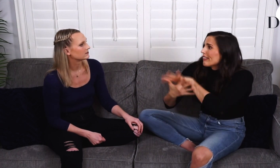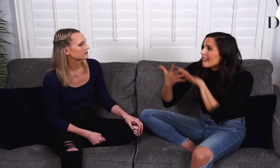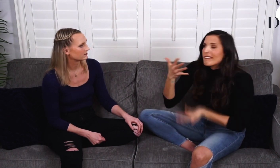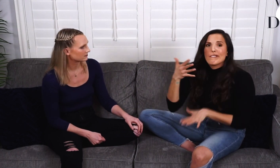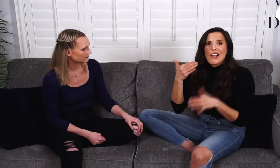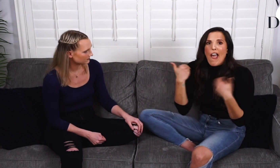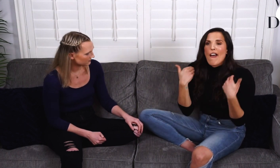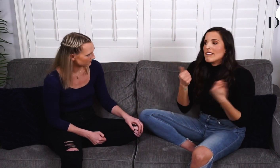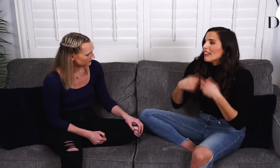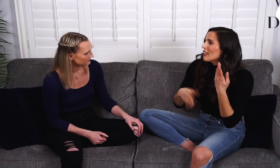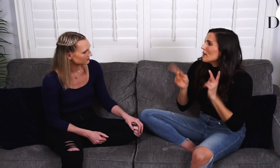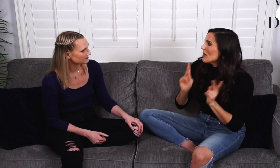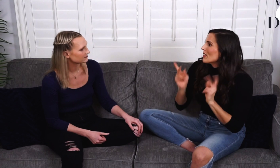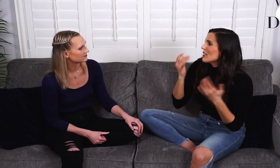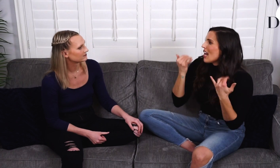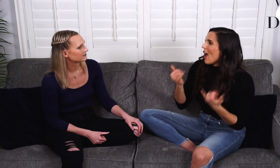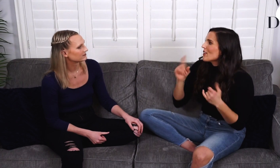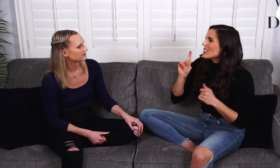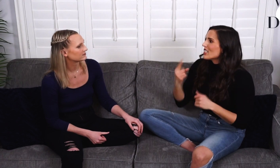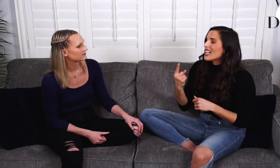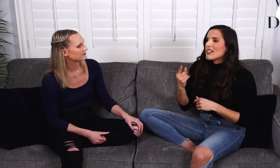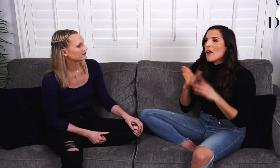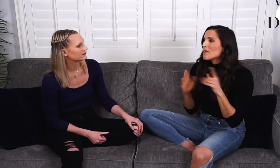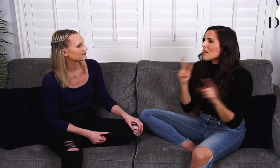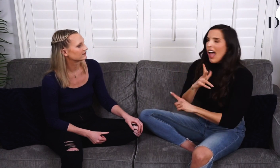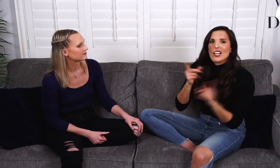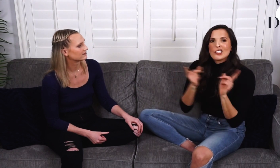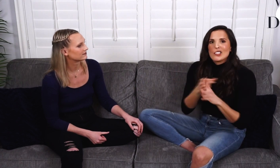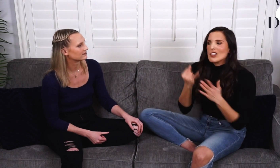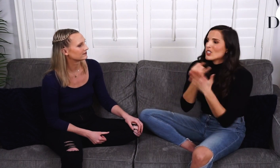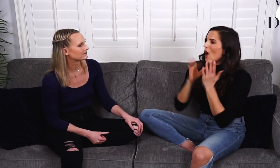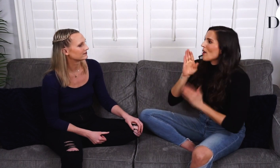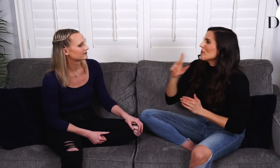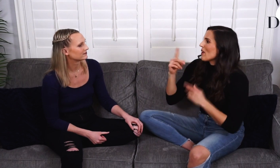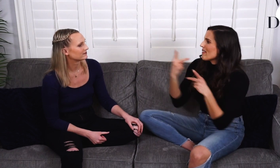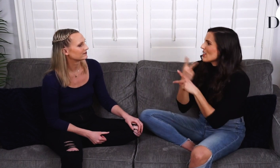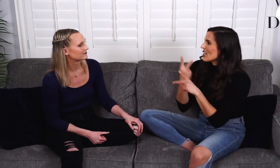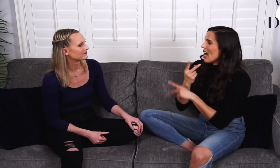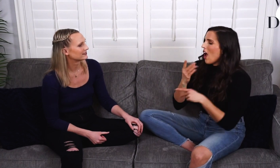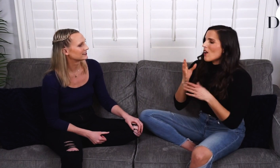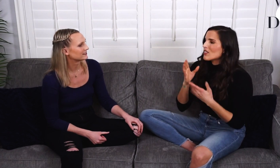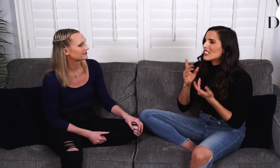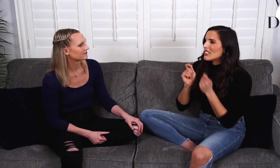just we have a list of people and now we just have to go back to the drawing board and figure out